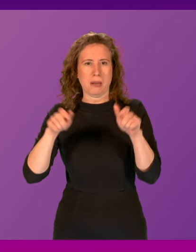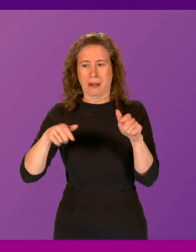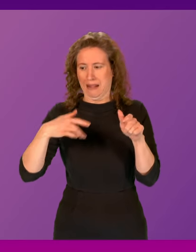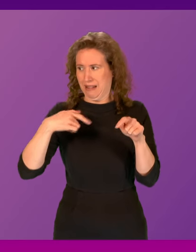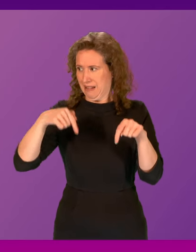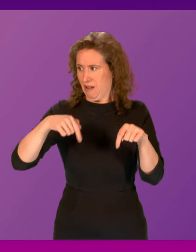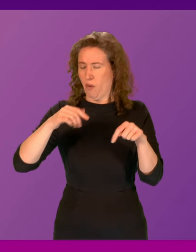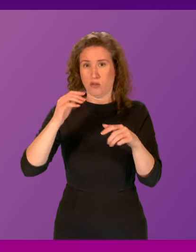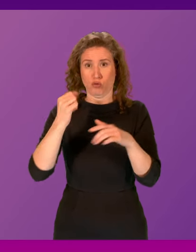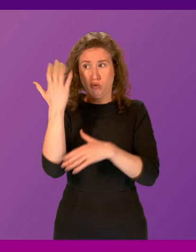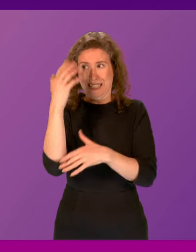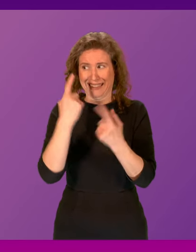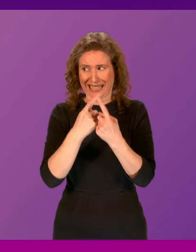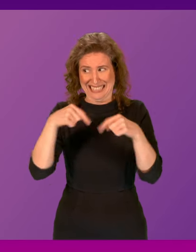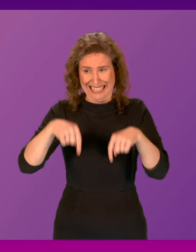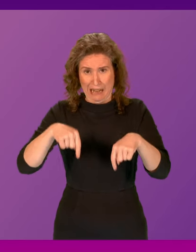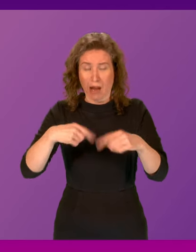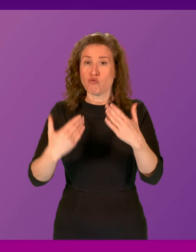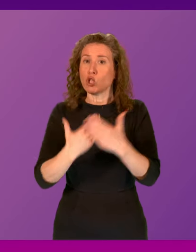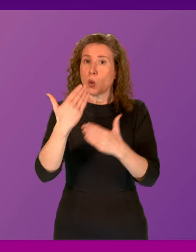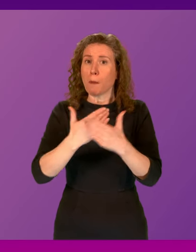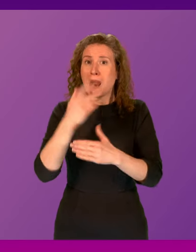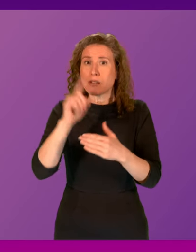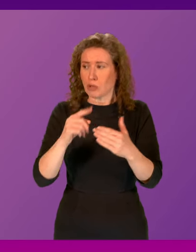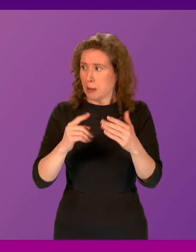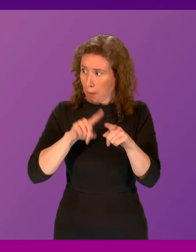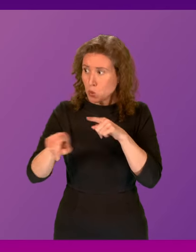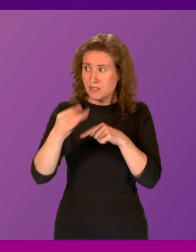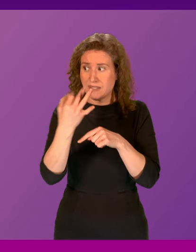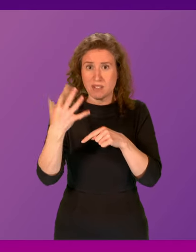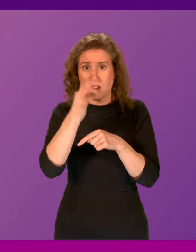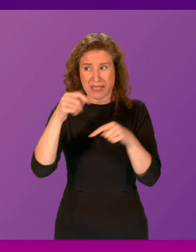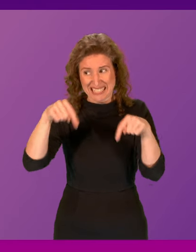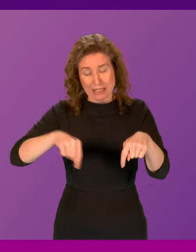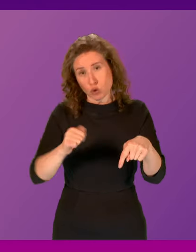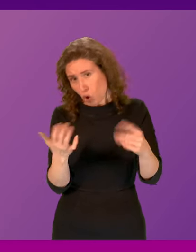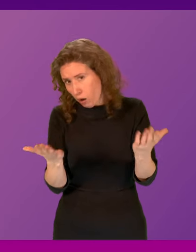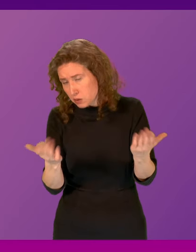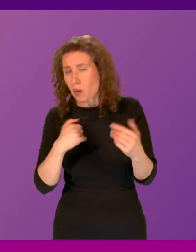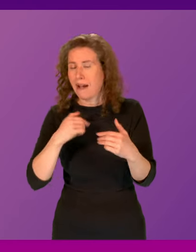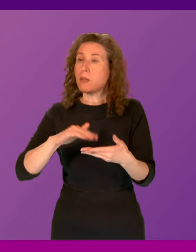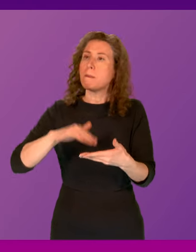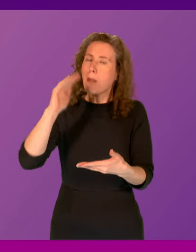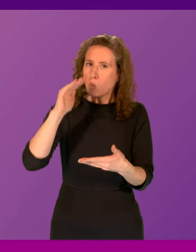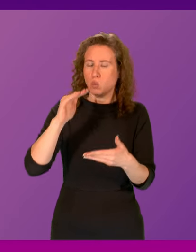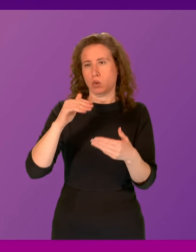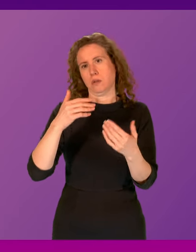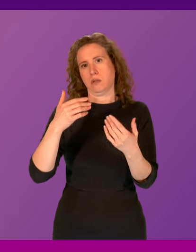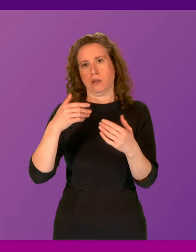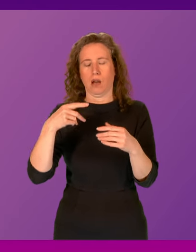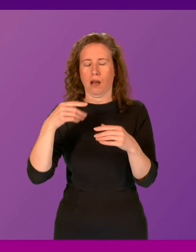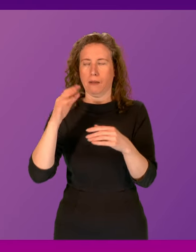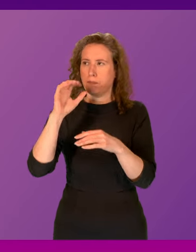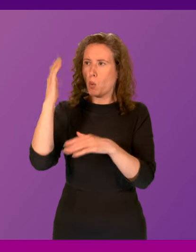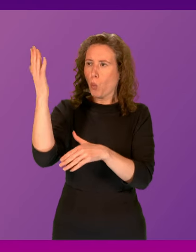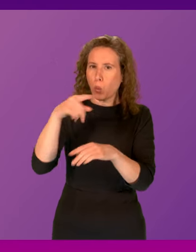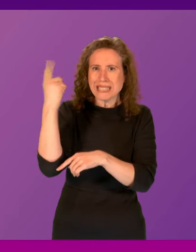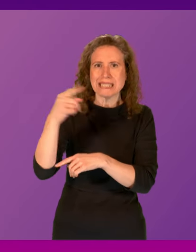floating offshore wind leasing round through ScotWind; we ensured that Scotland has the biggest concessionary travel scheme in the UK, with more than a third of the